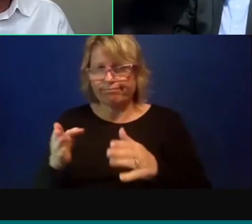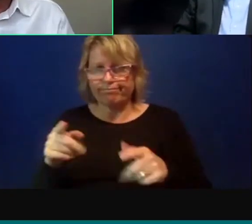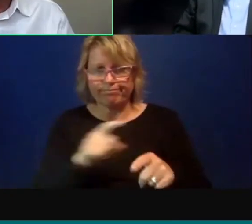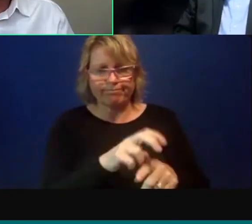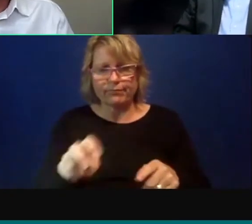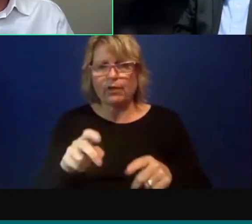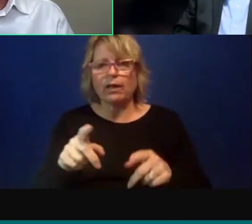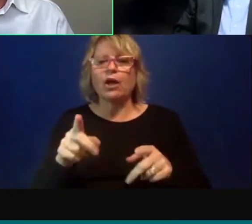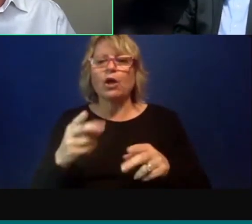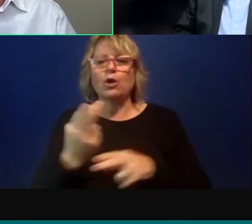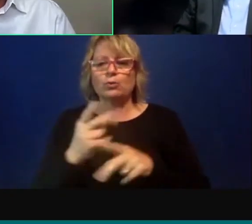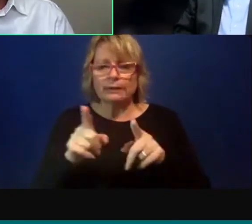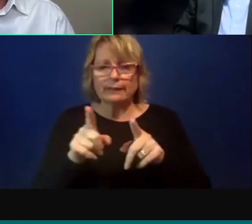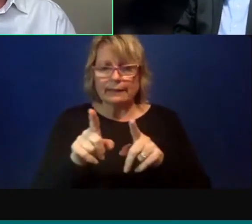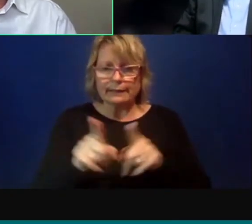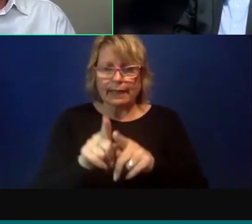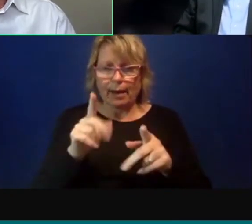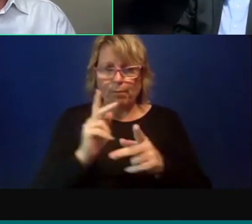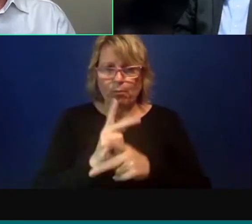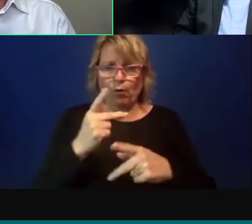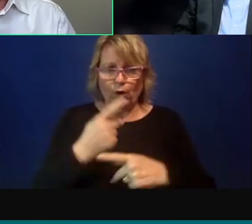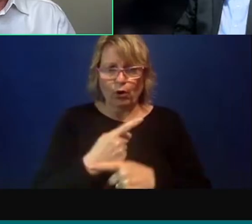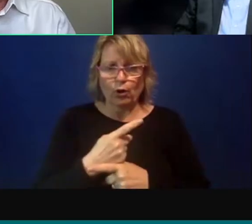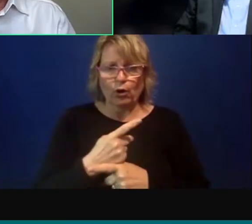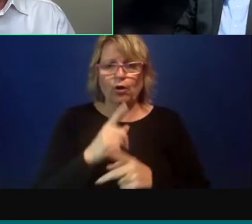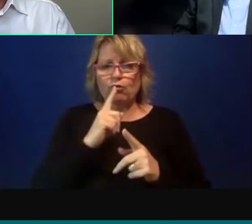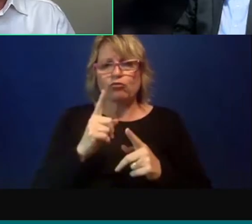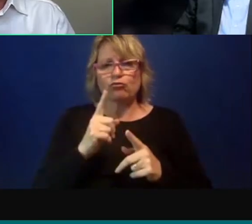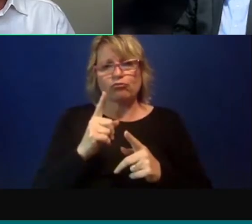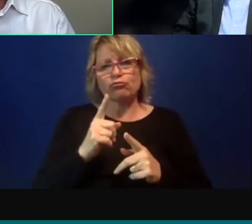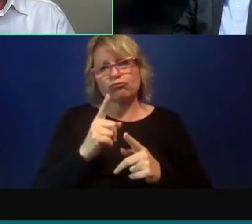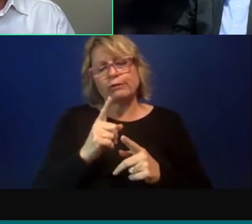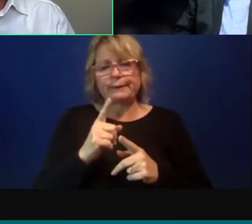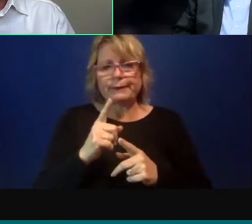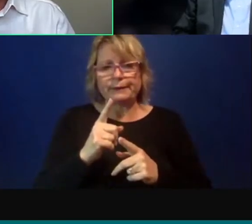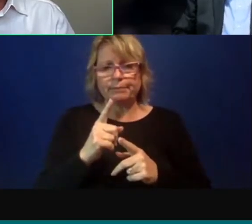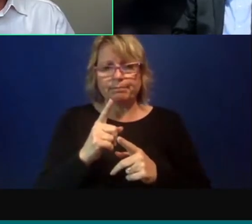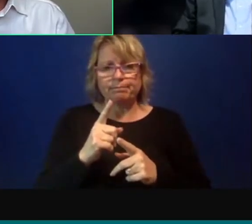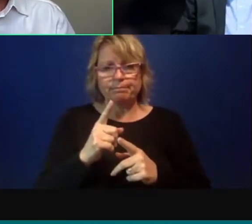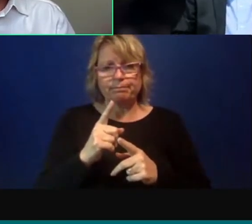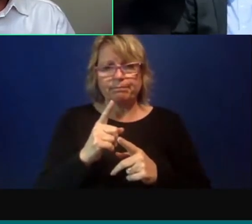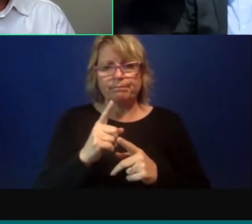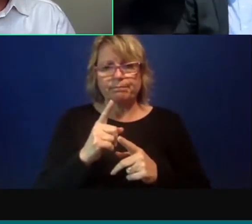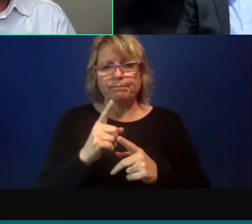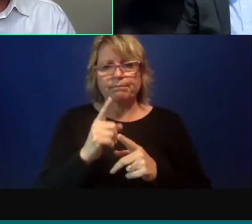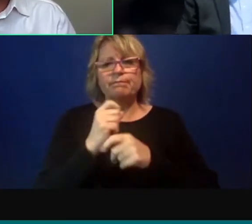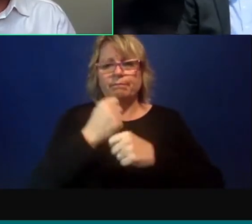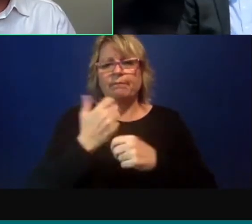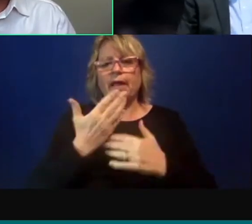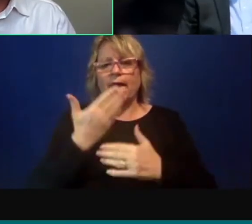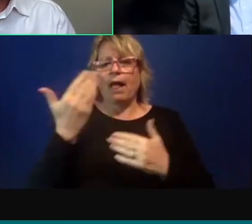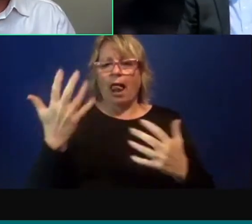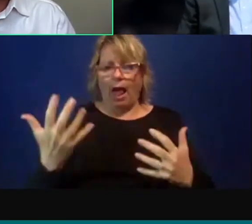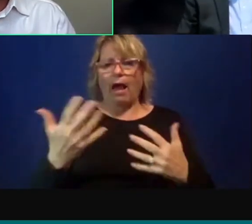product has actually really created a lot of ease for a lot of patients. So